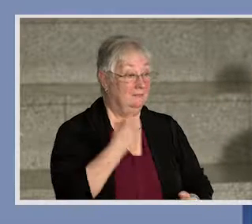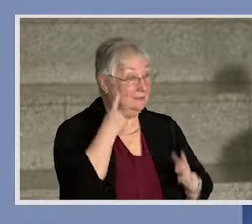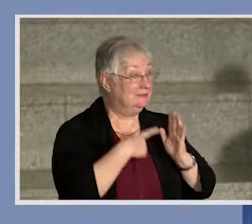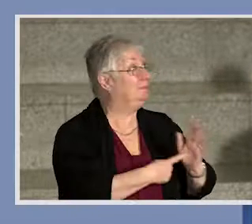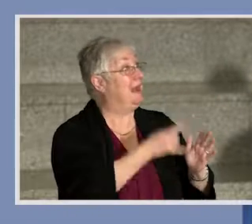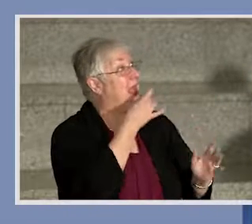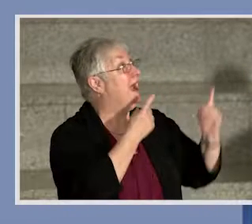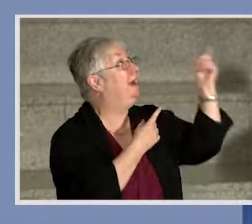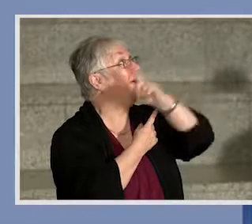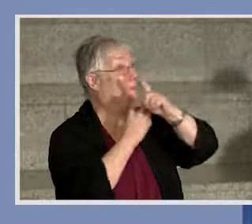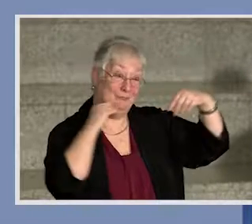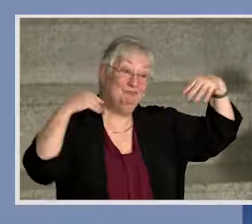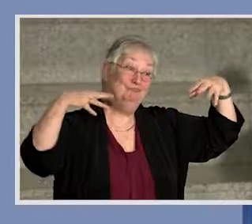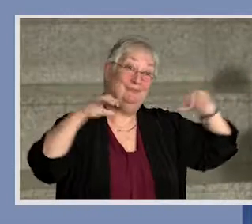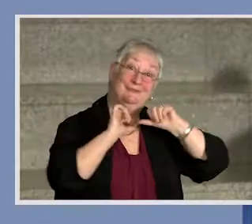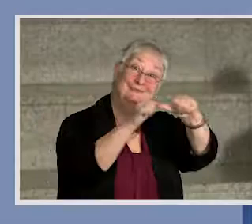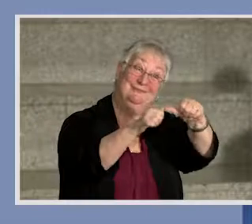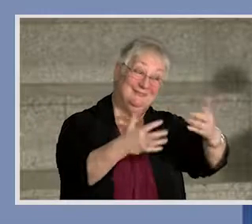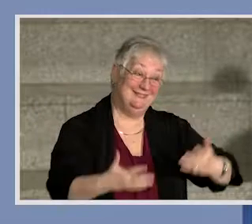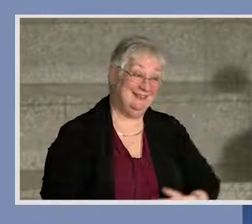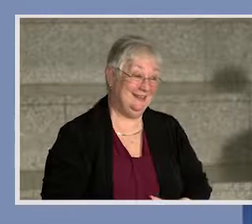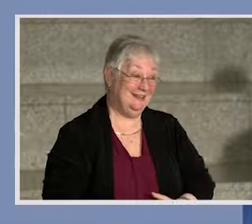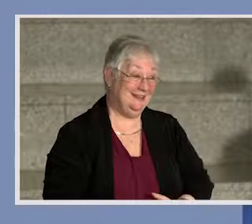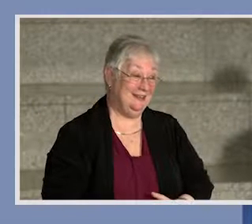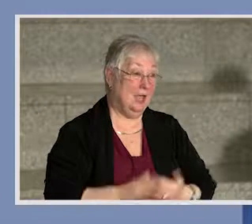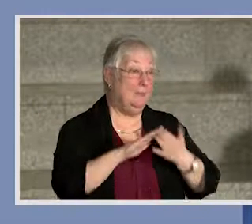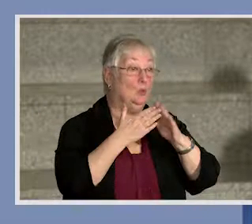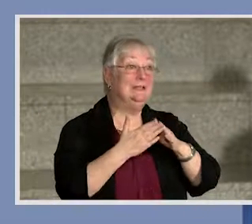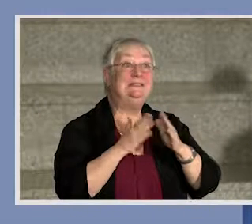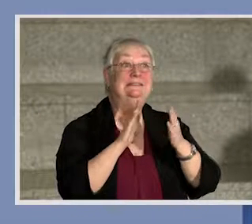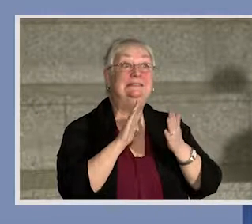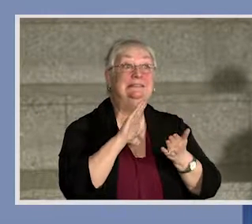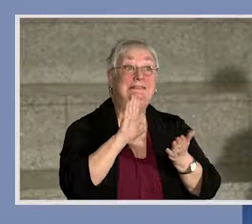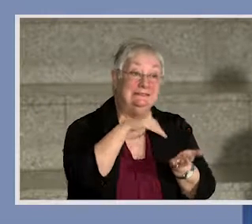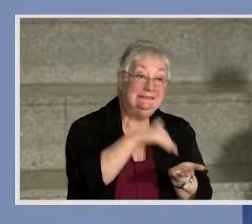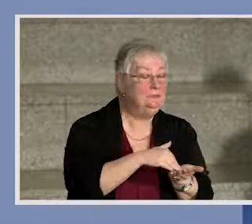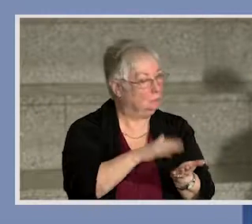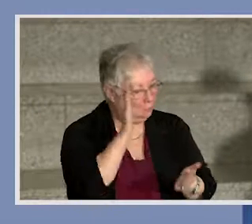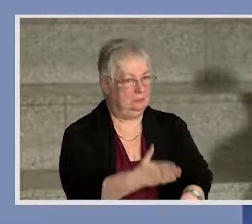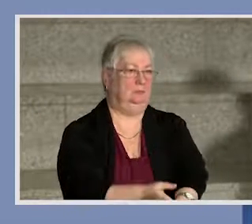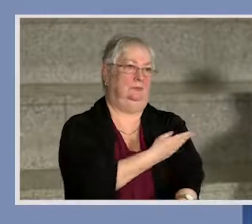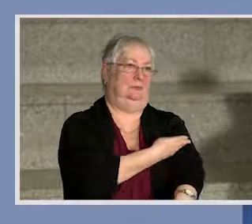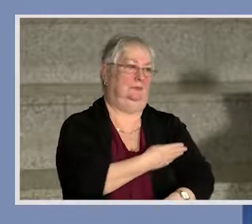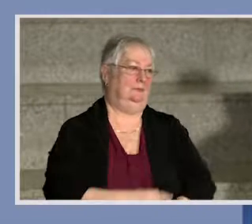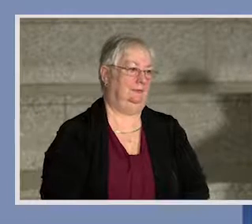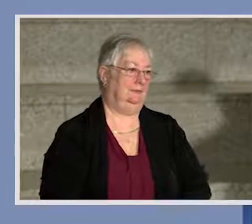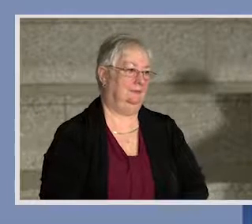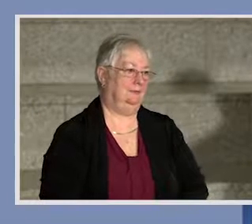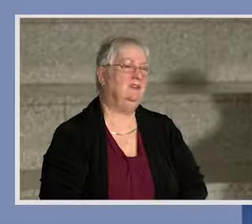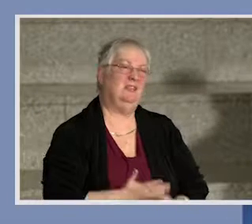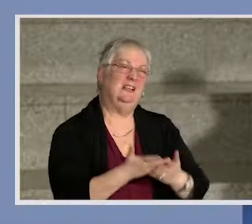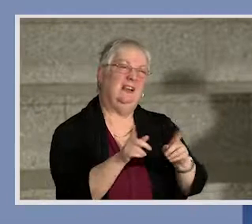COMMUNITY CENTERS AND OTHER DISTRICT ASSETS. ONE OF THE THINGS THAT THE MAYOR HAS DONE, AND THIS IS